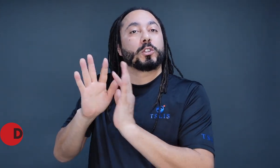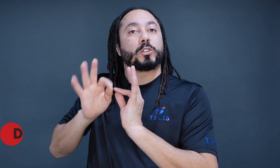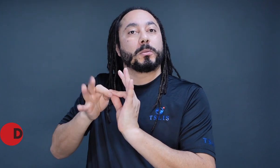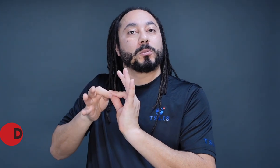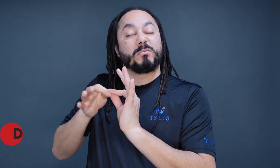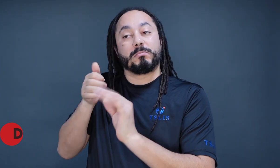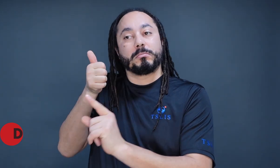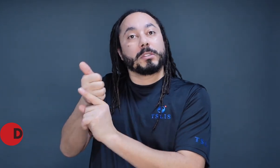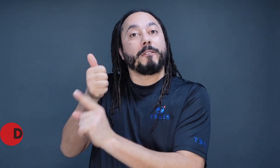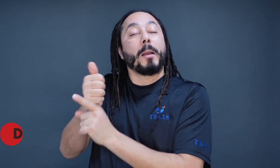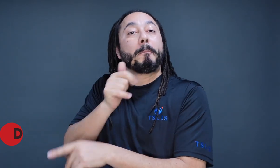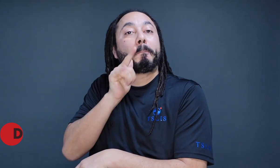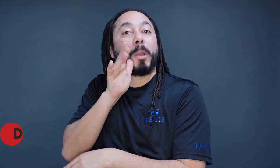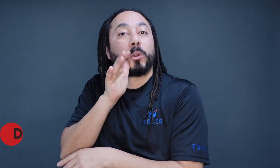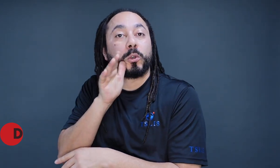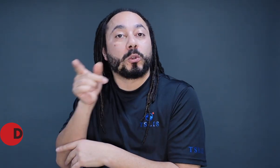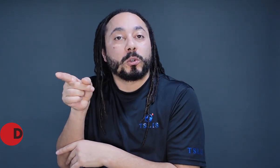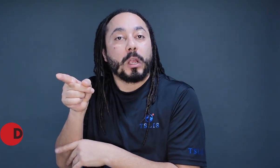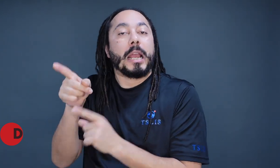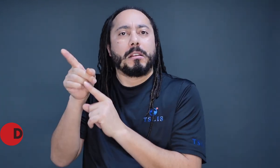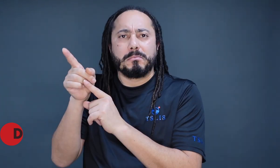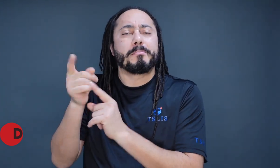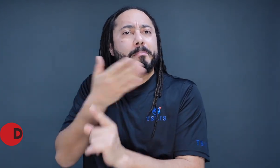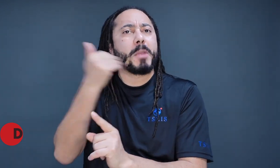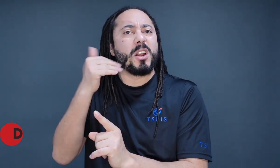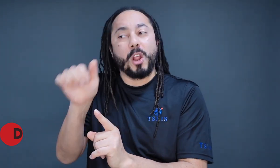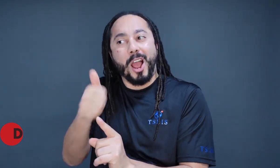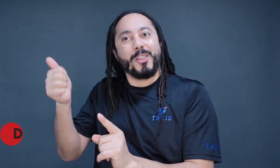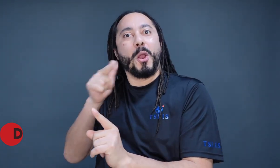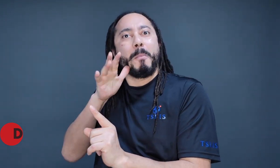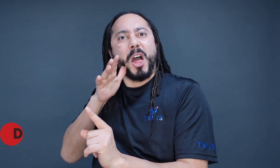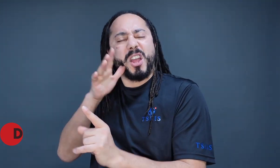requesting an interpreter is a mother, it is better to have